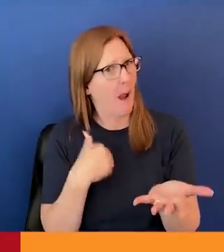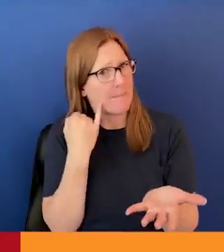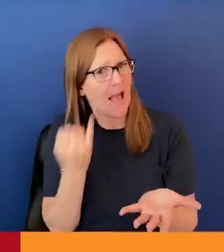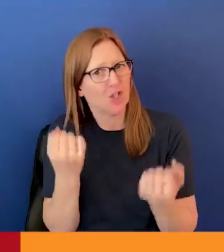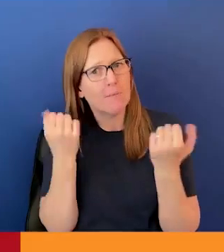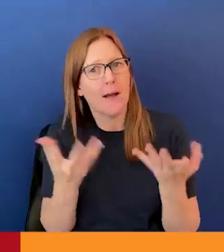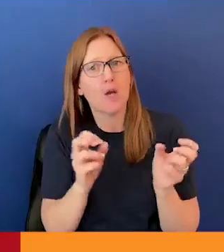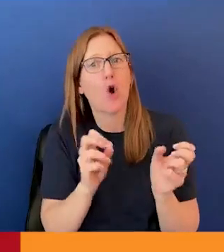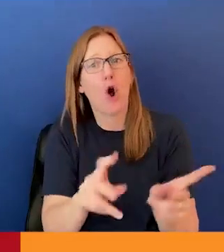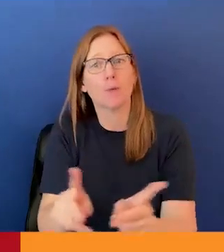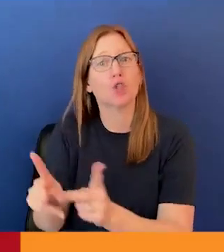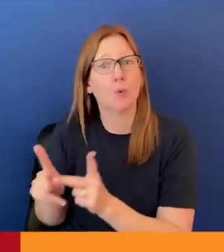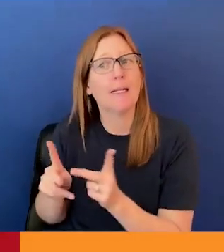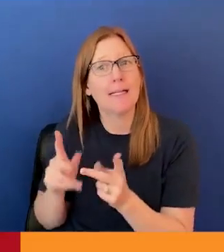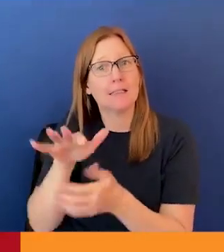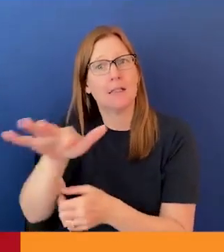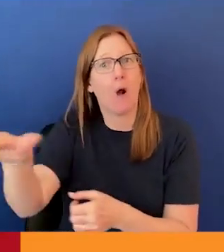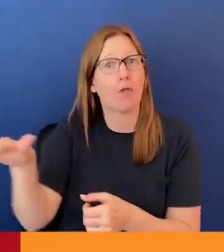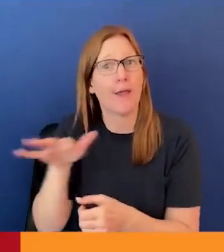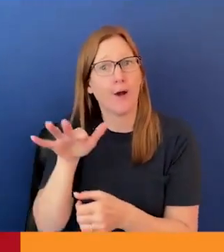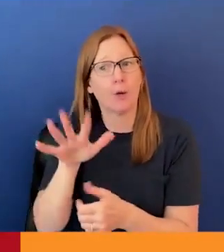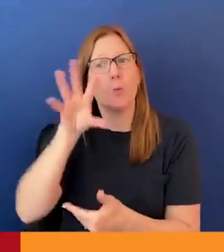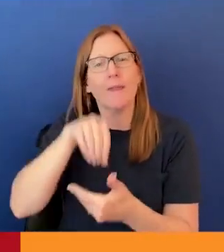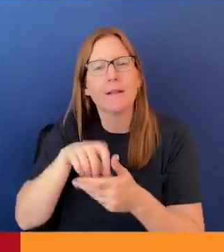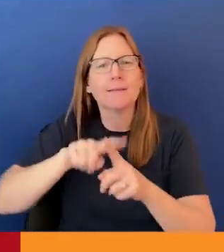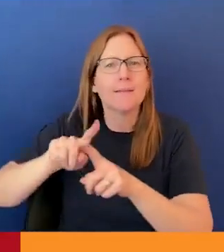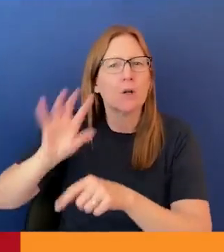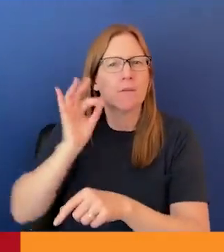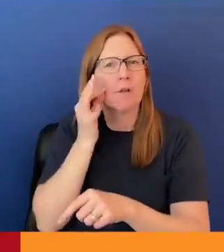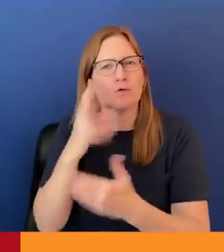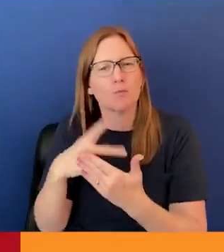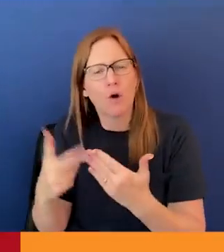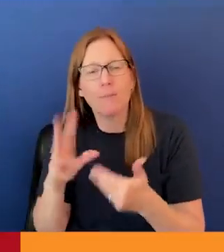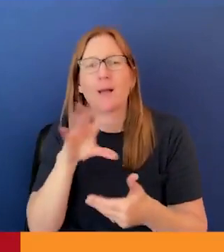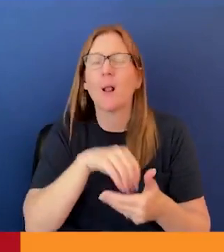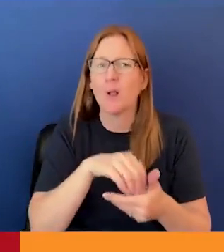to be able to, within federal programs, including the Medicaid waiver system,